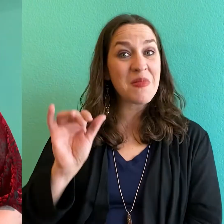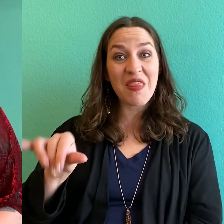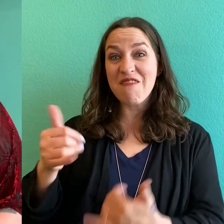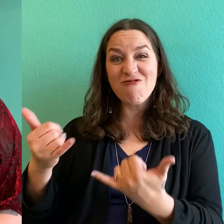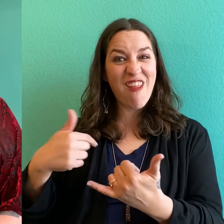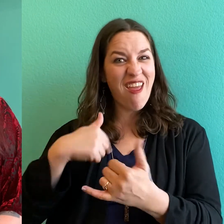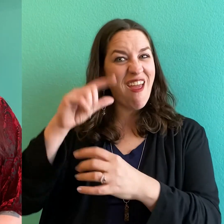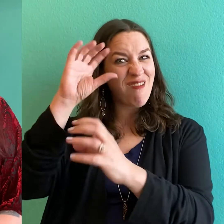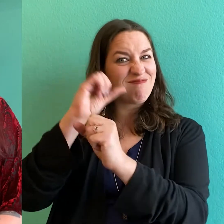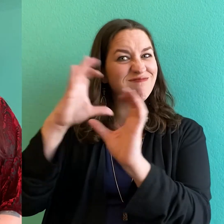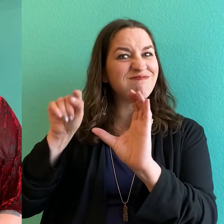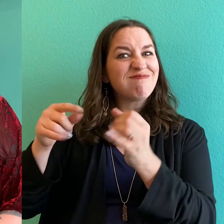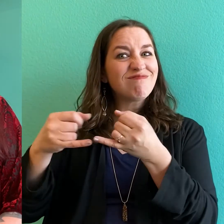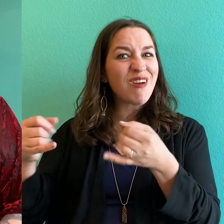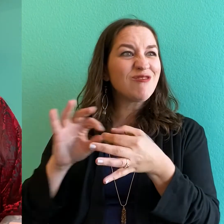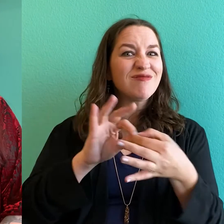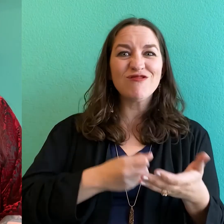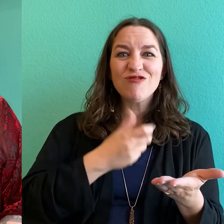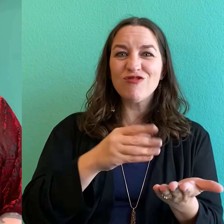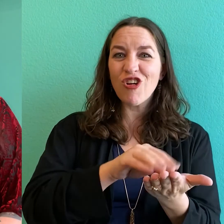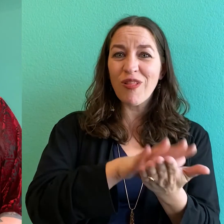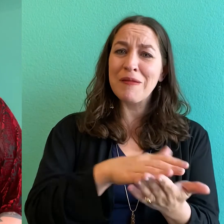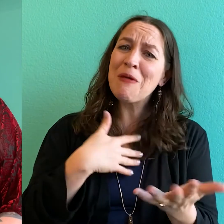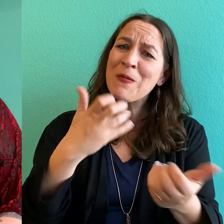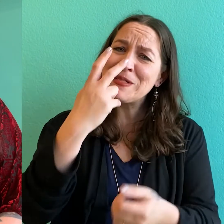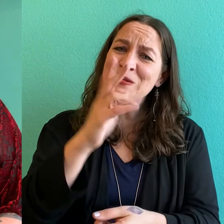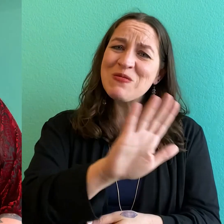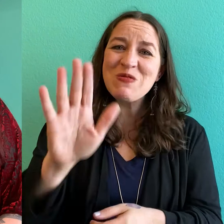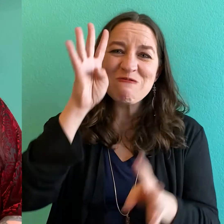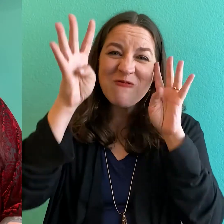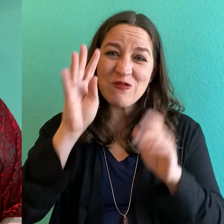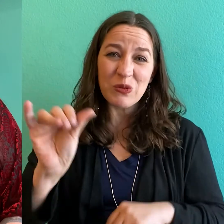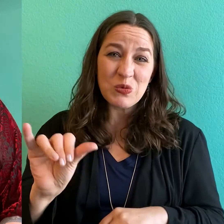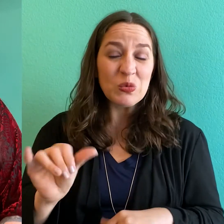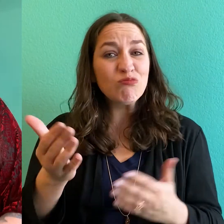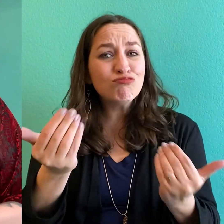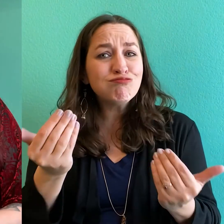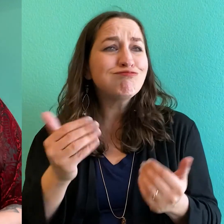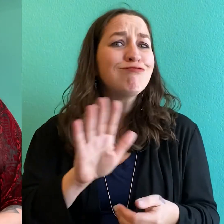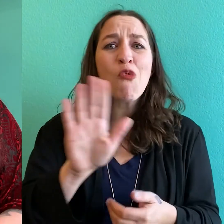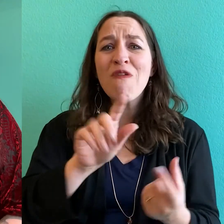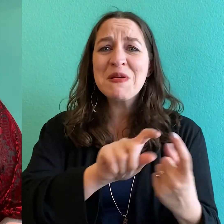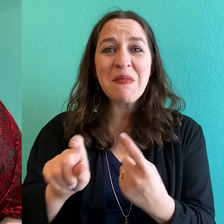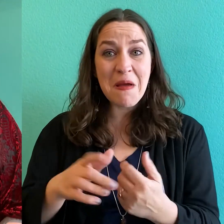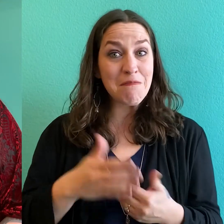So those are my thoughts for today. As always, we really want to see what kind of work you come up with, what kind of ideas you come up with.